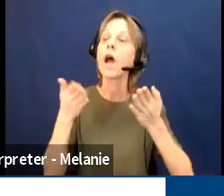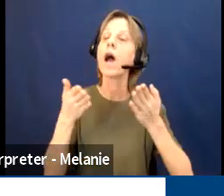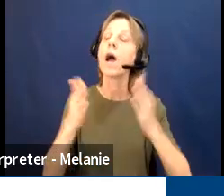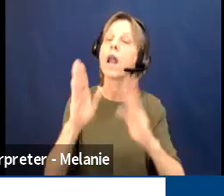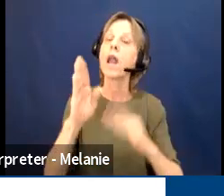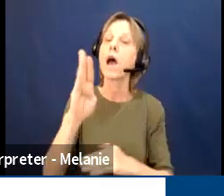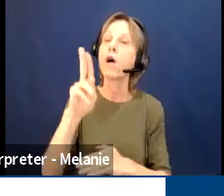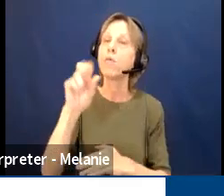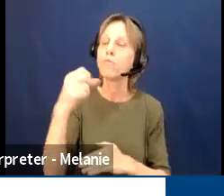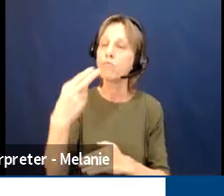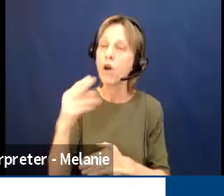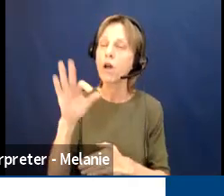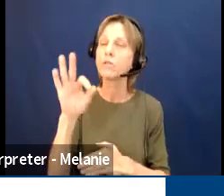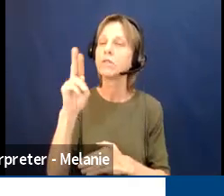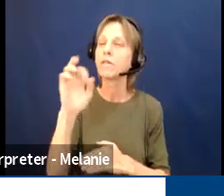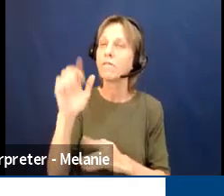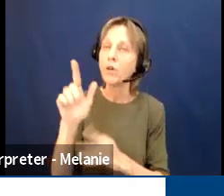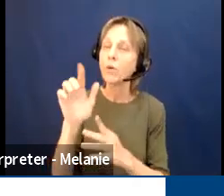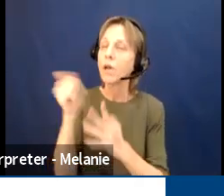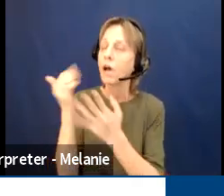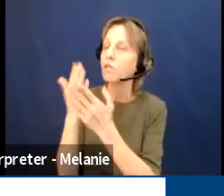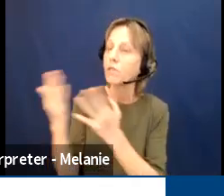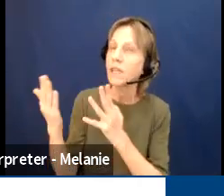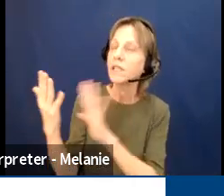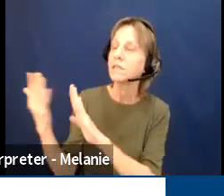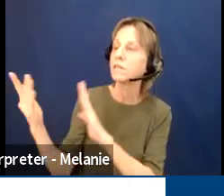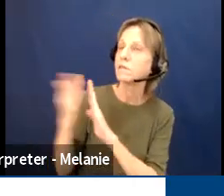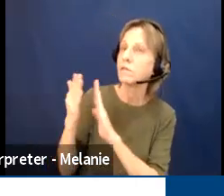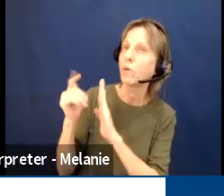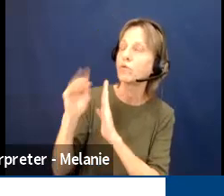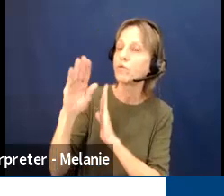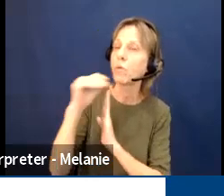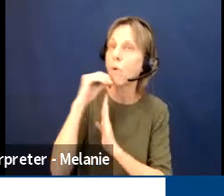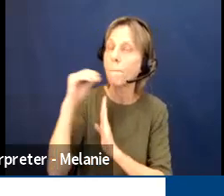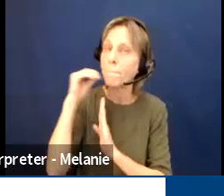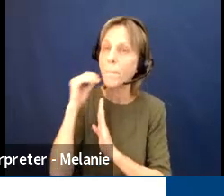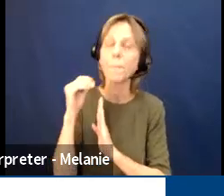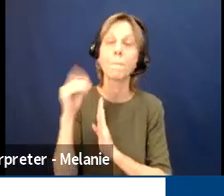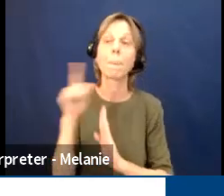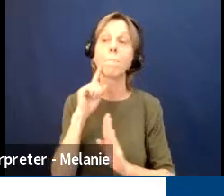sources to to grow too close to their homes and and they were really concerned about that and so